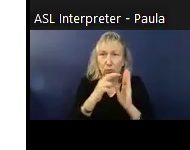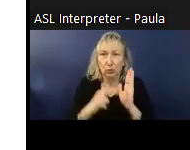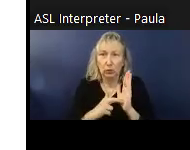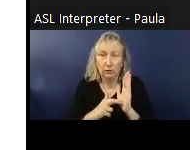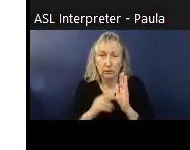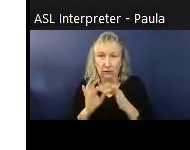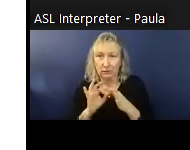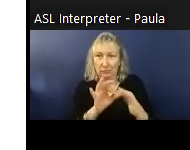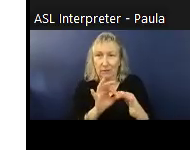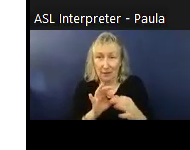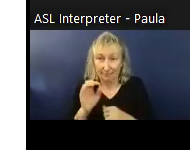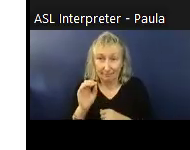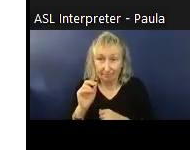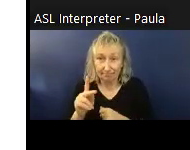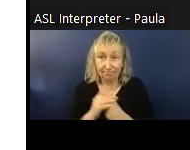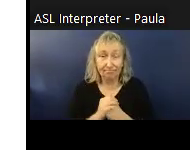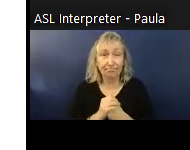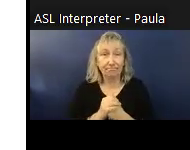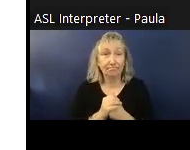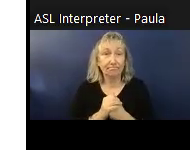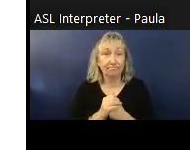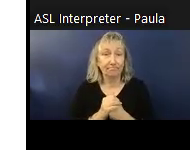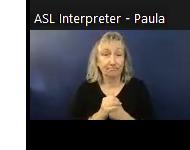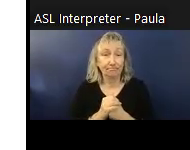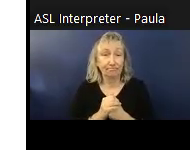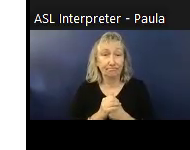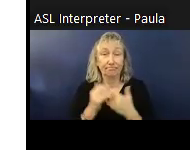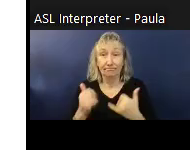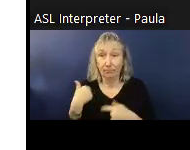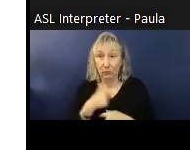OK, we created Section 0055.